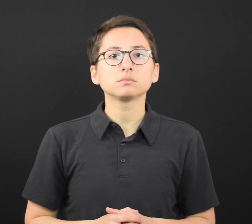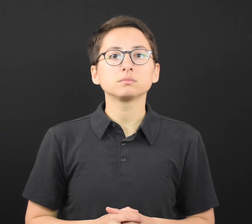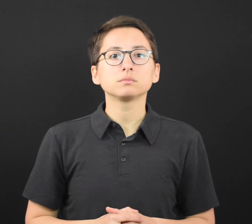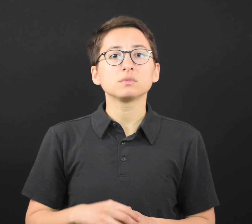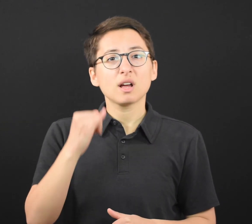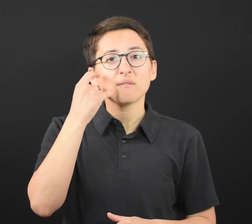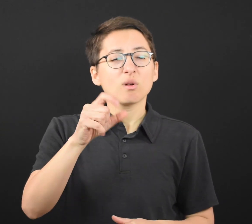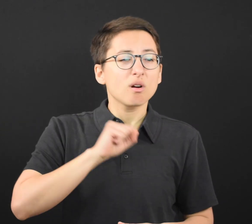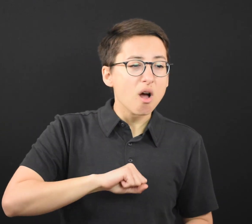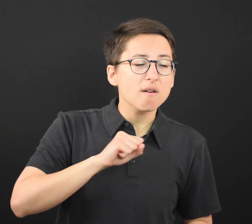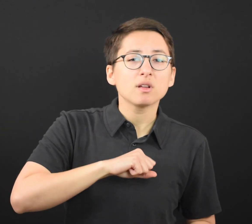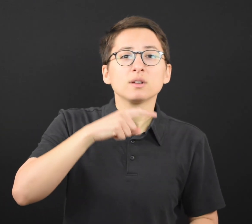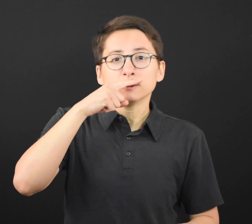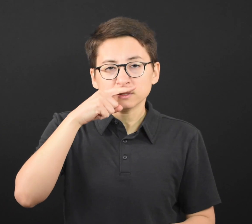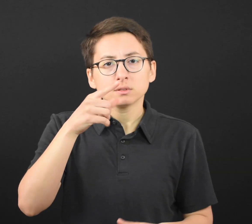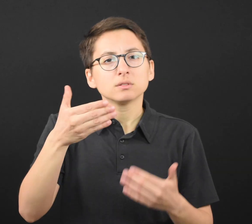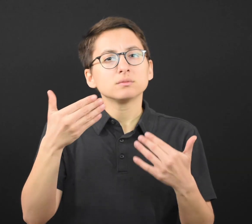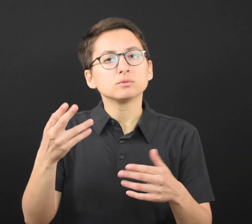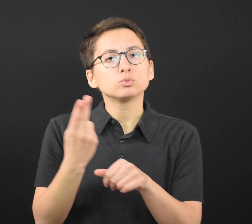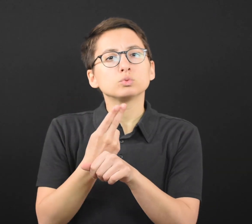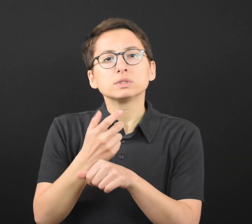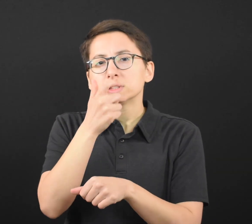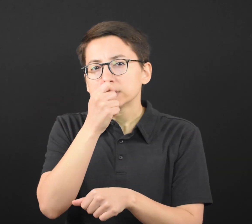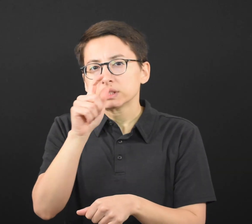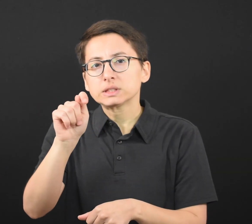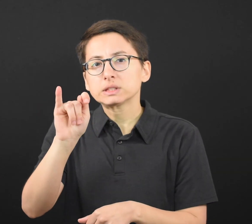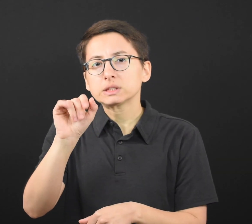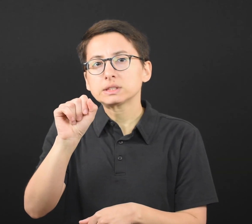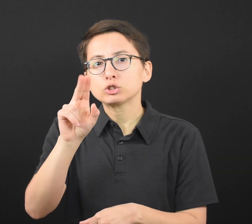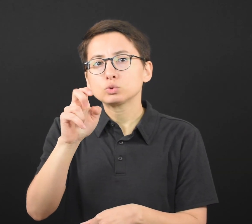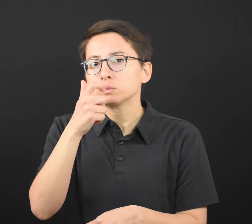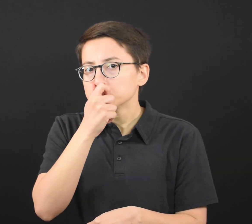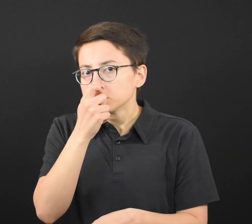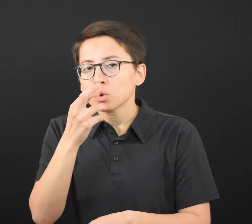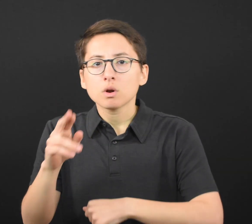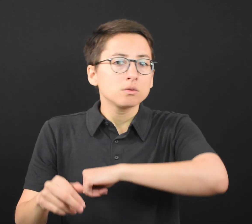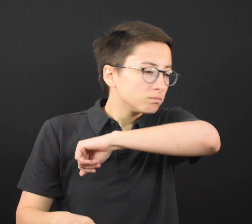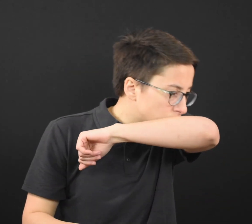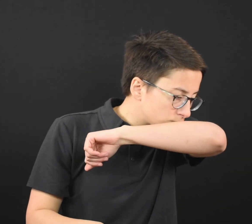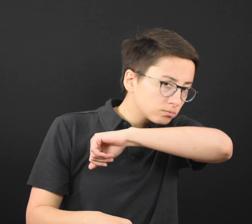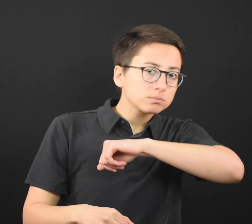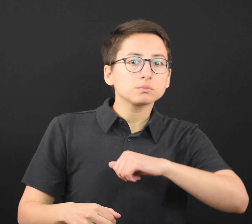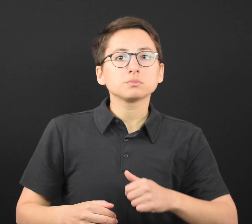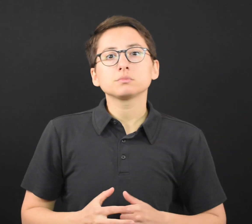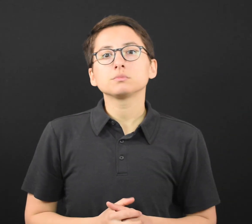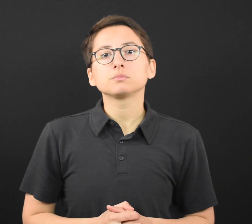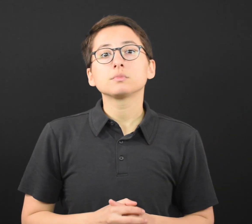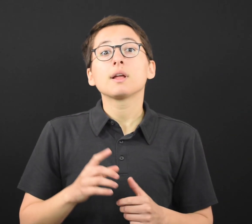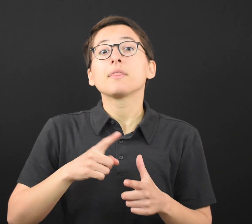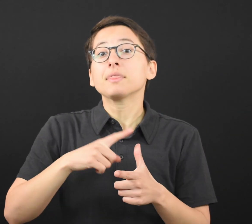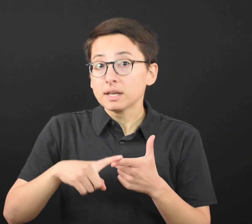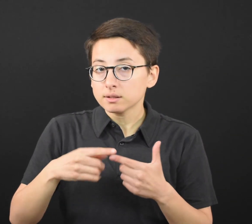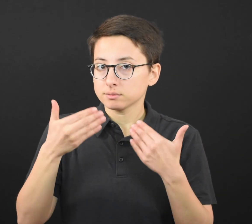Cover coughs and sneezes with a tissue or the inside of your elbow. Then wash your hands.